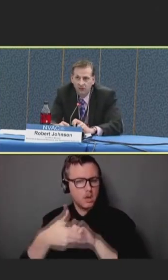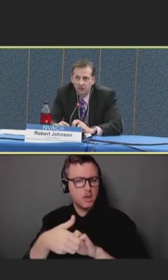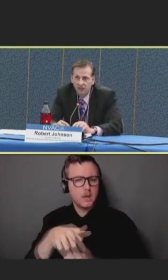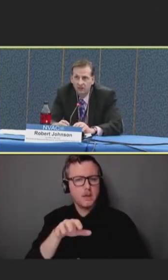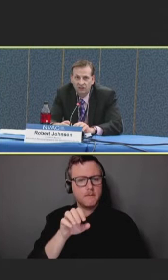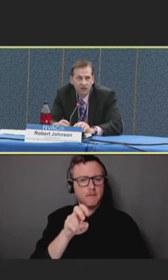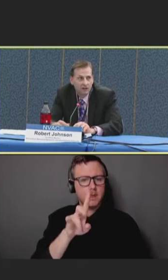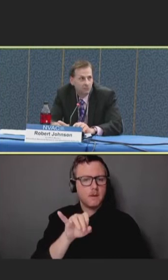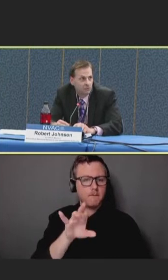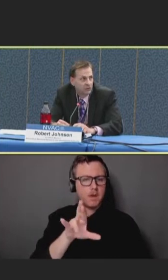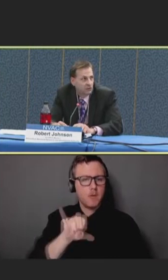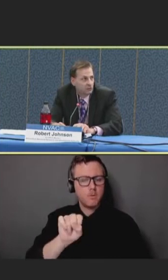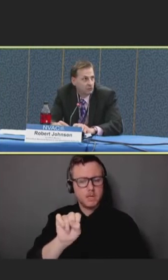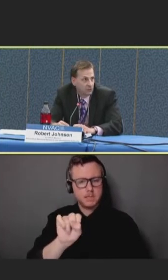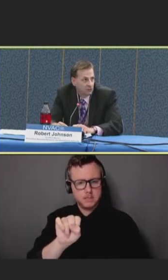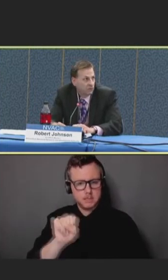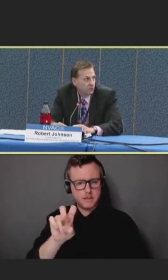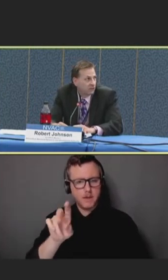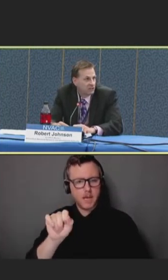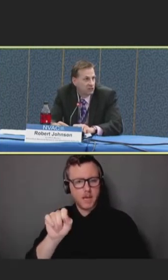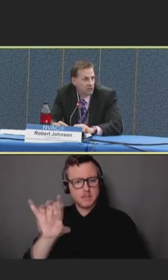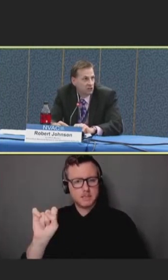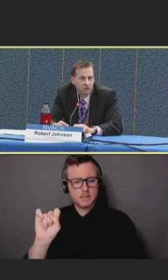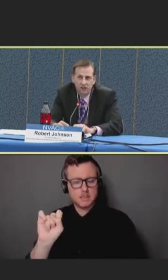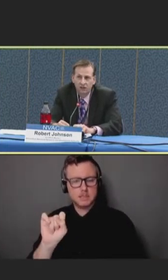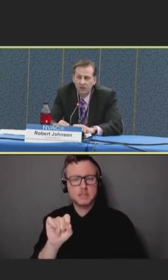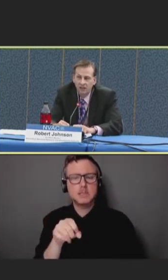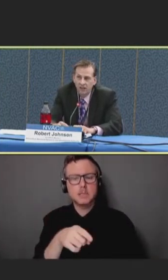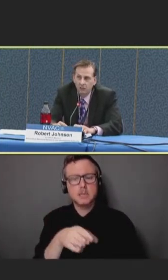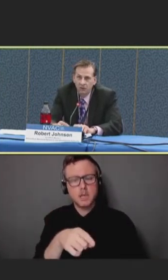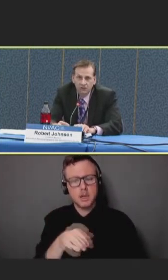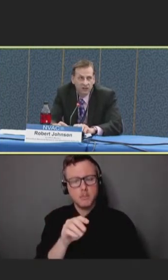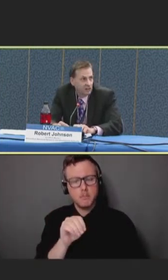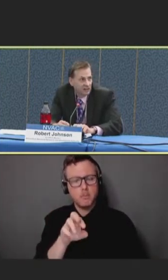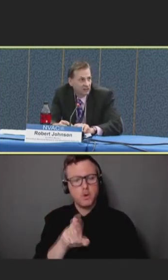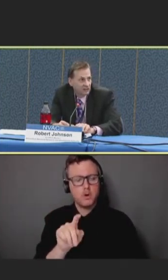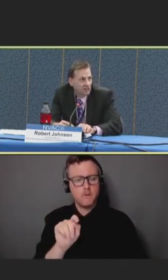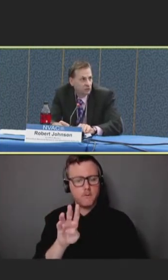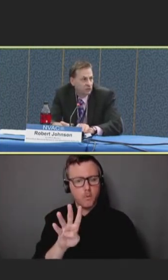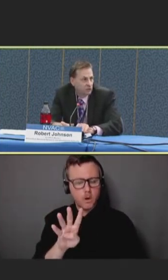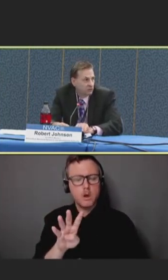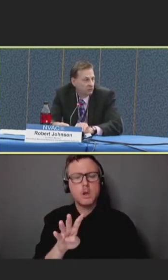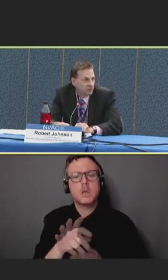vaccines, partnering with Merck for licensure of their Ebola Zaire vaccine as well as working with